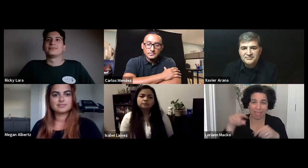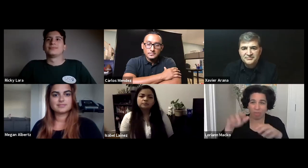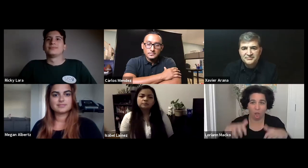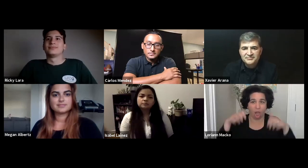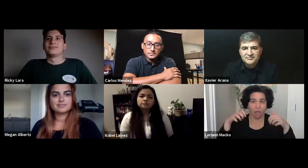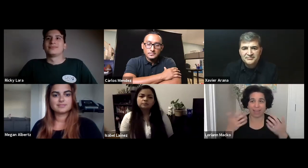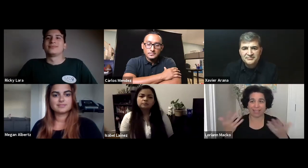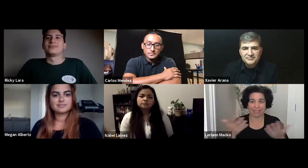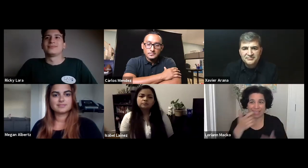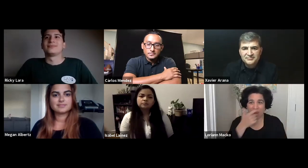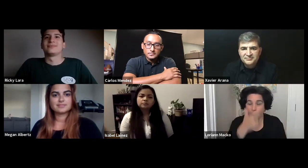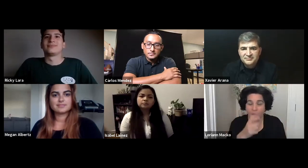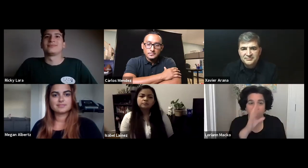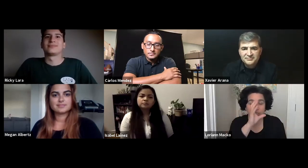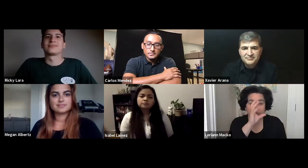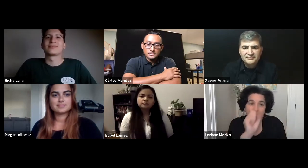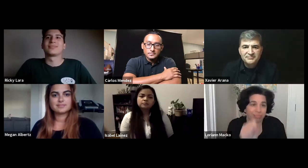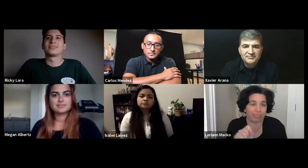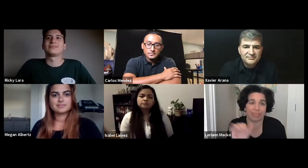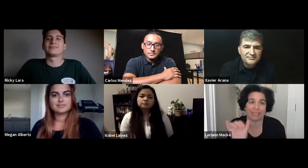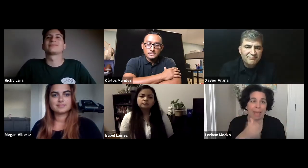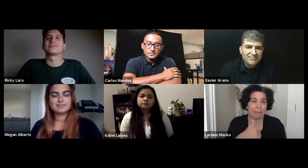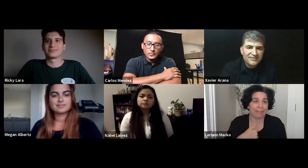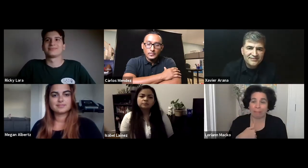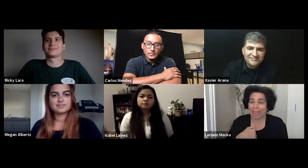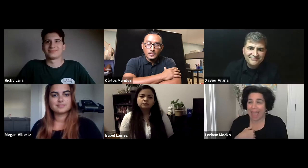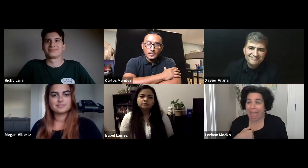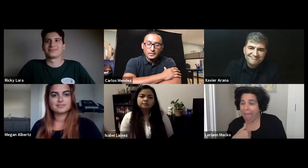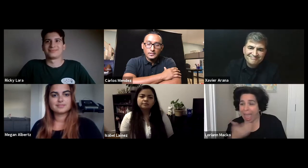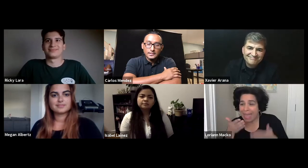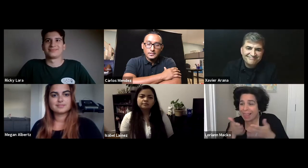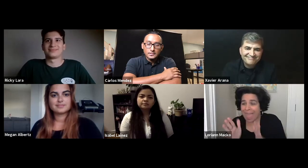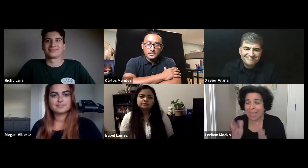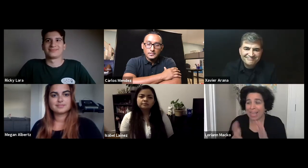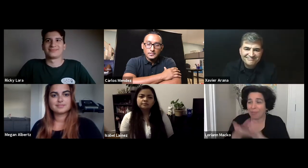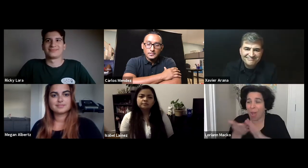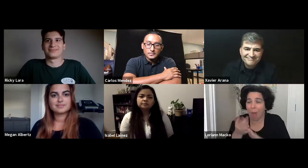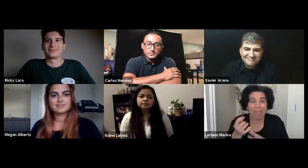I'm sure everyone in the audience watching was fascinated as well.